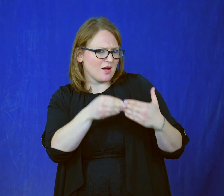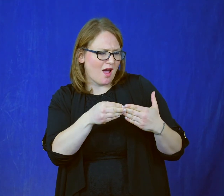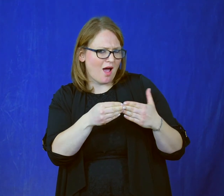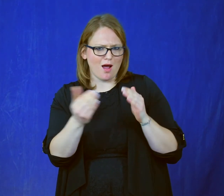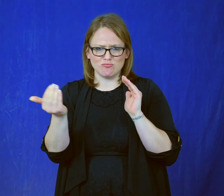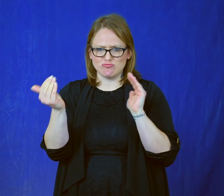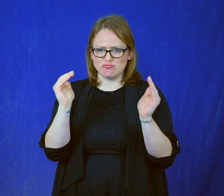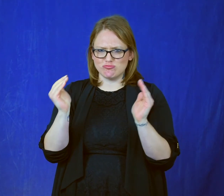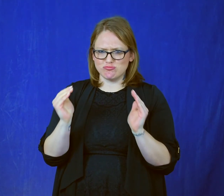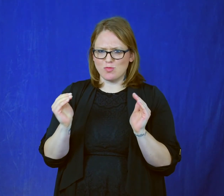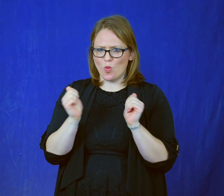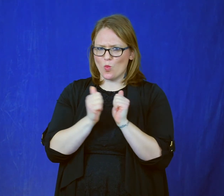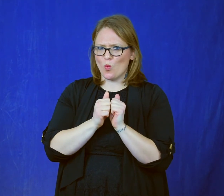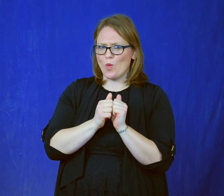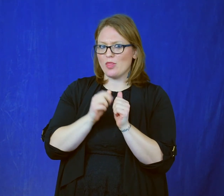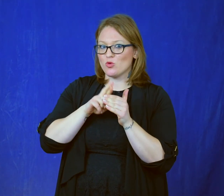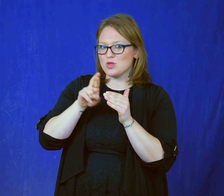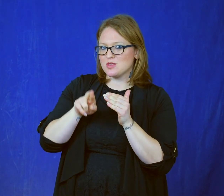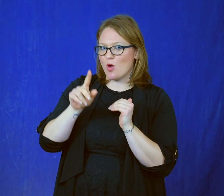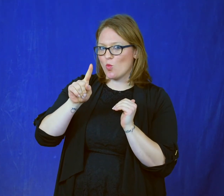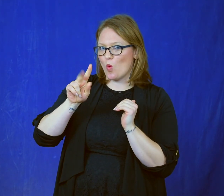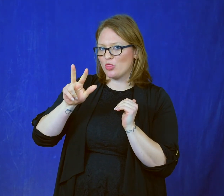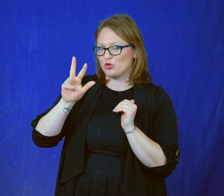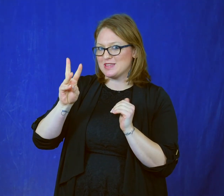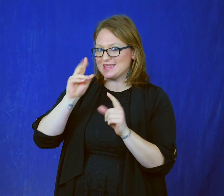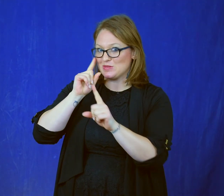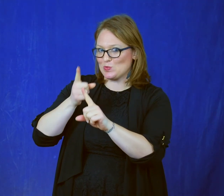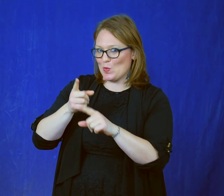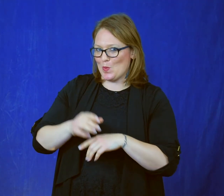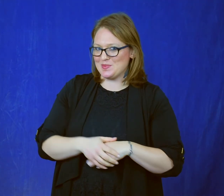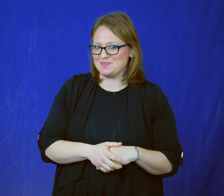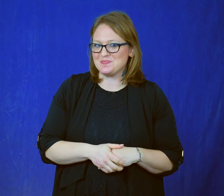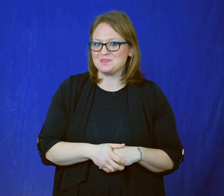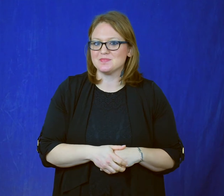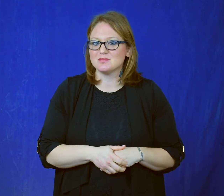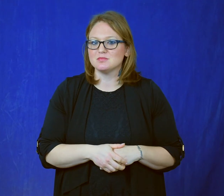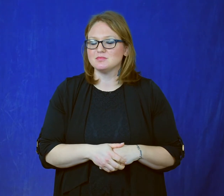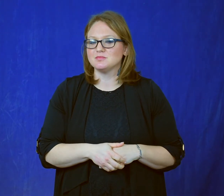Role Models, and Parent Guides along with the data collected about the 1-3-6 goals.